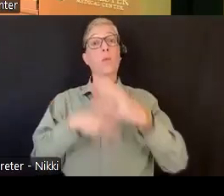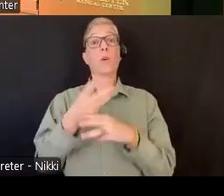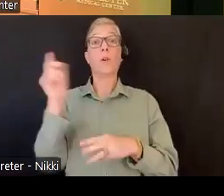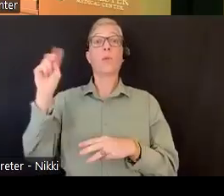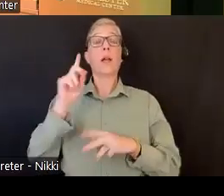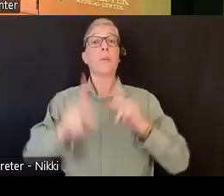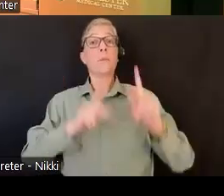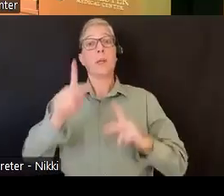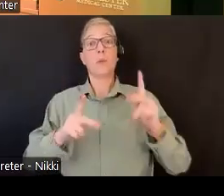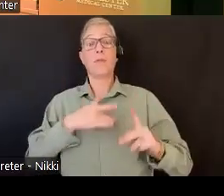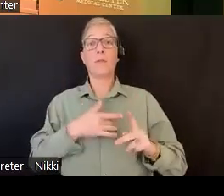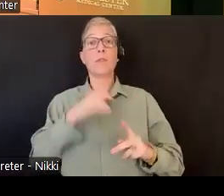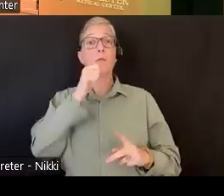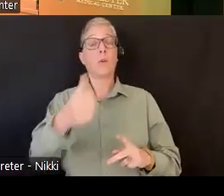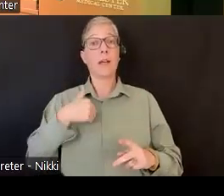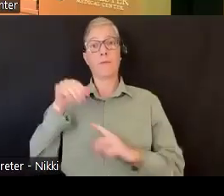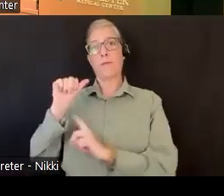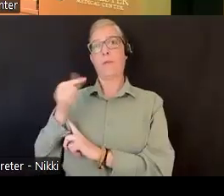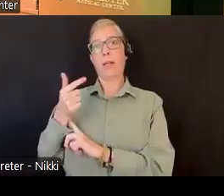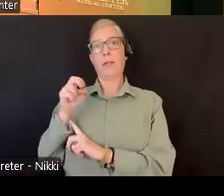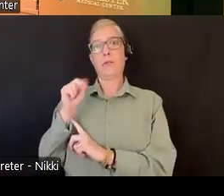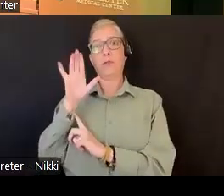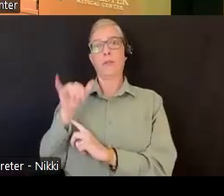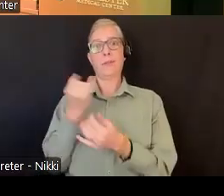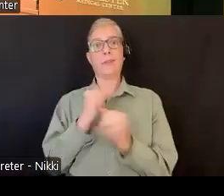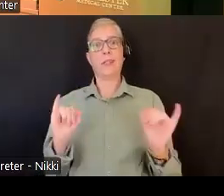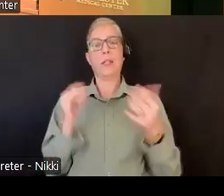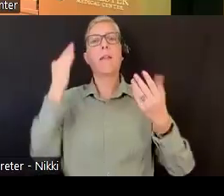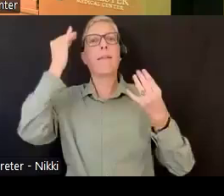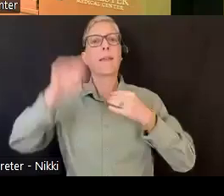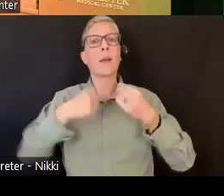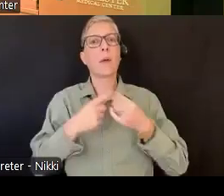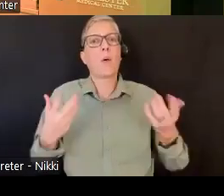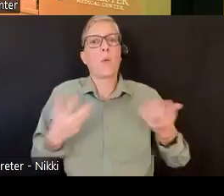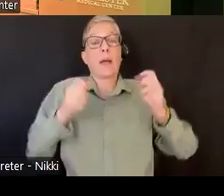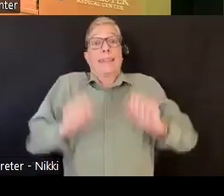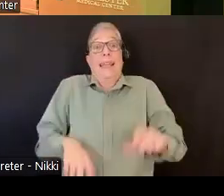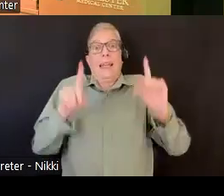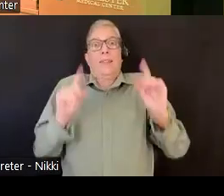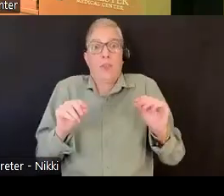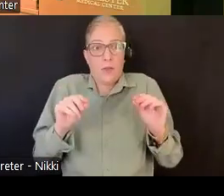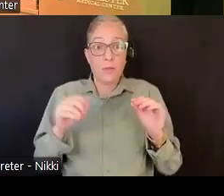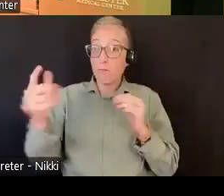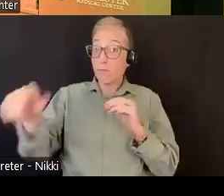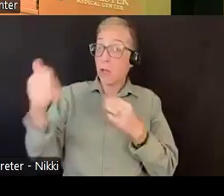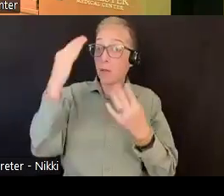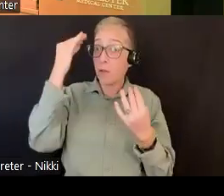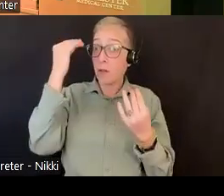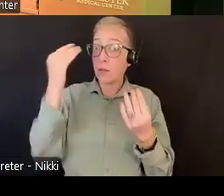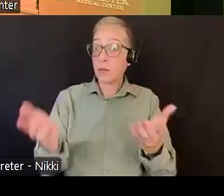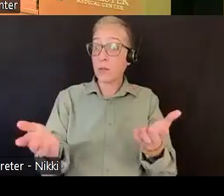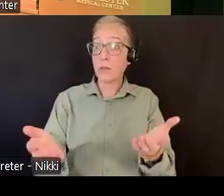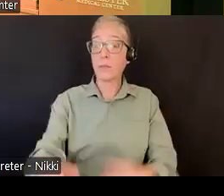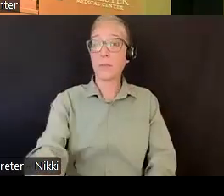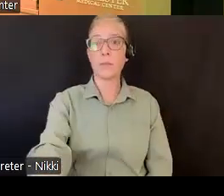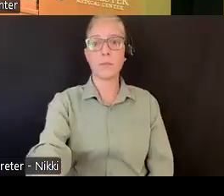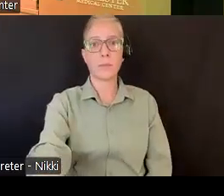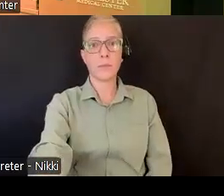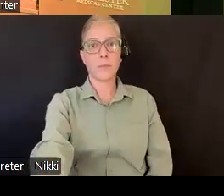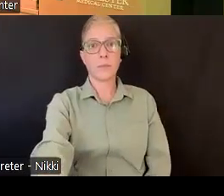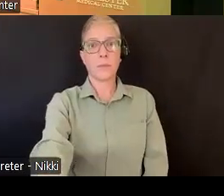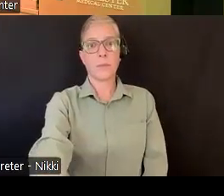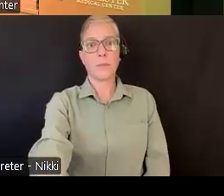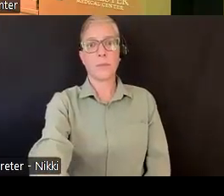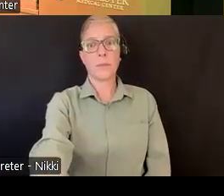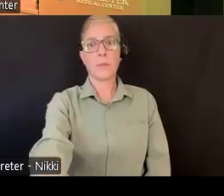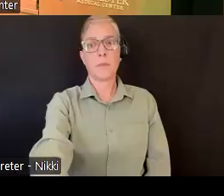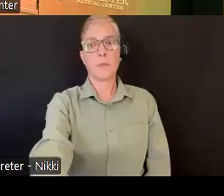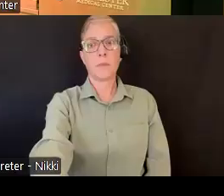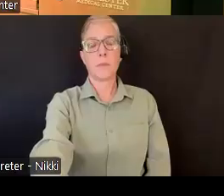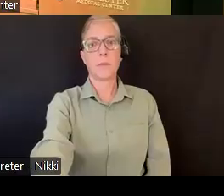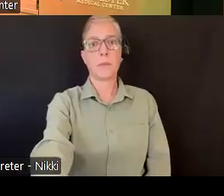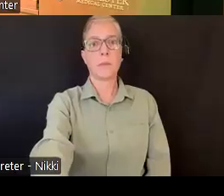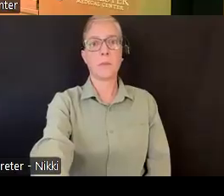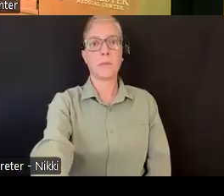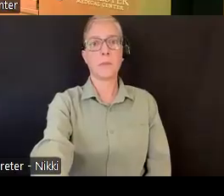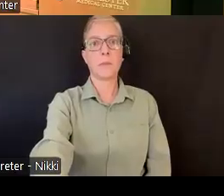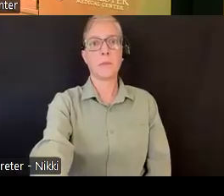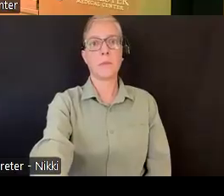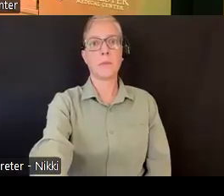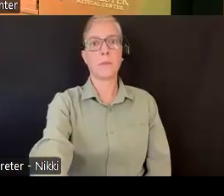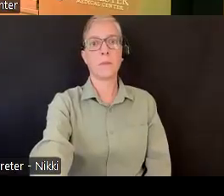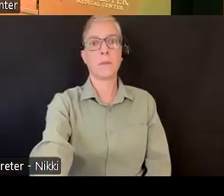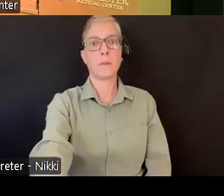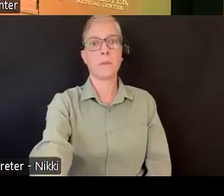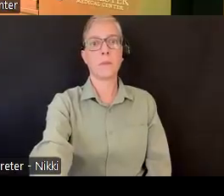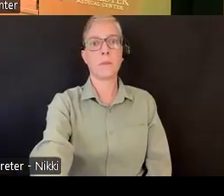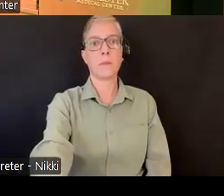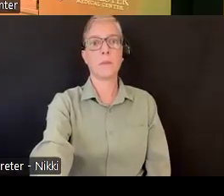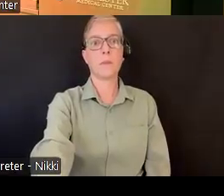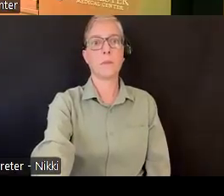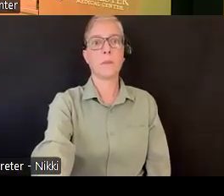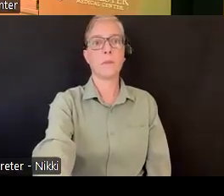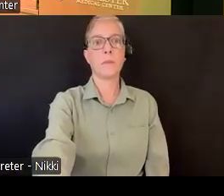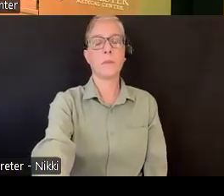worth reflecting on what it is that we can do. Any other thoughts? Yeah.